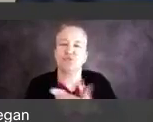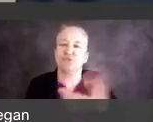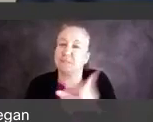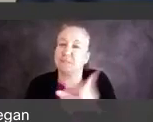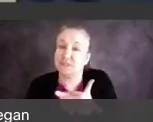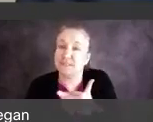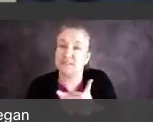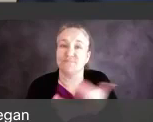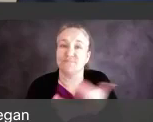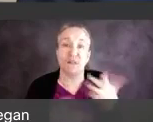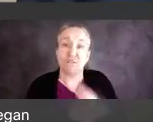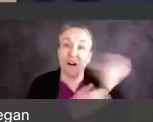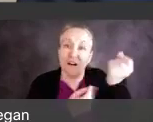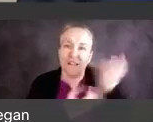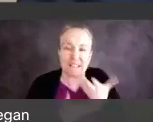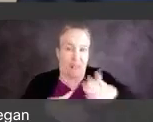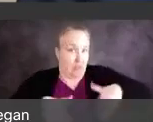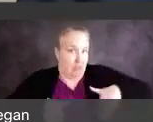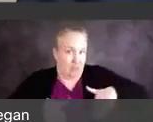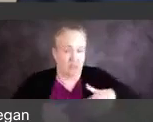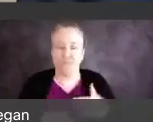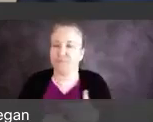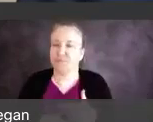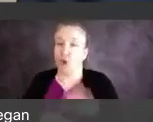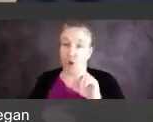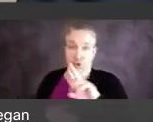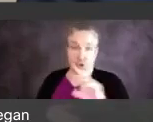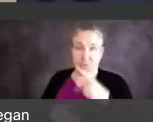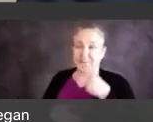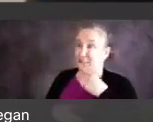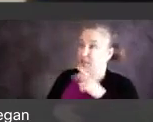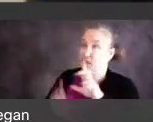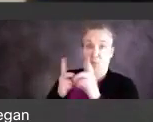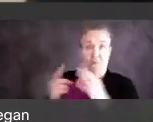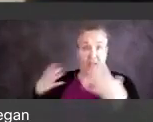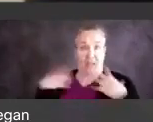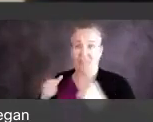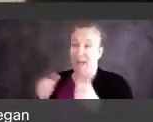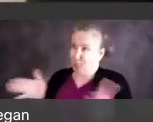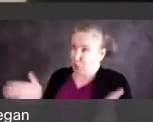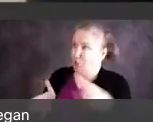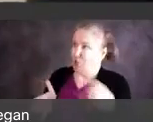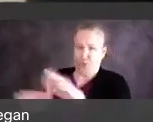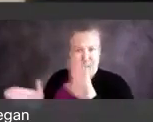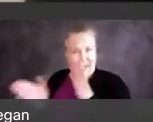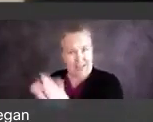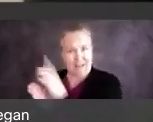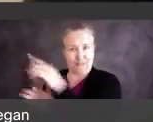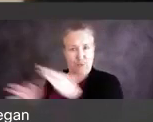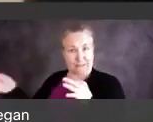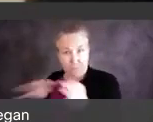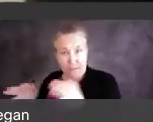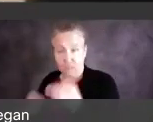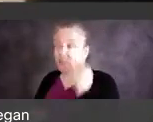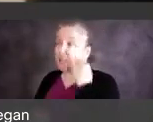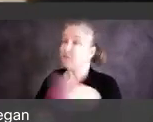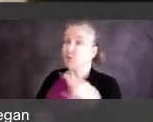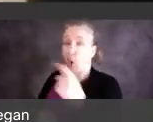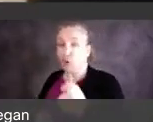[Commissioner Lawrence] I would encourage everyone to ask the Department of Health to explain it and if you all understand it, then you could explain it to us.